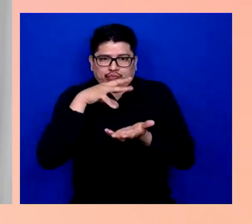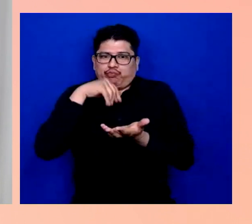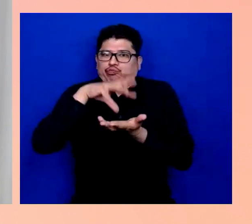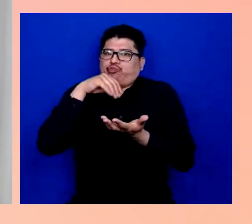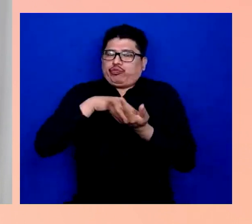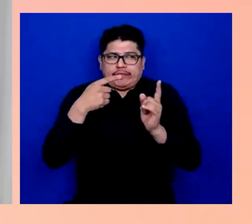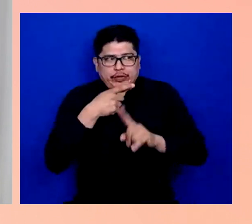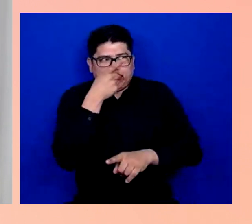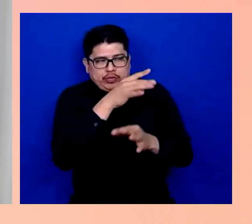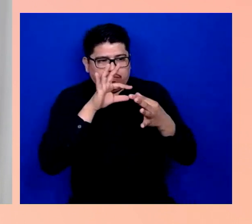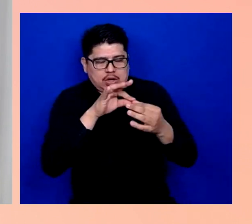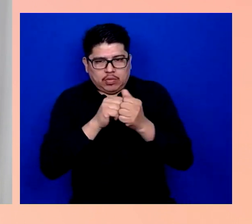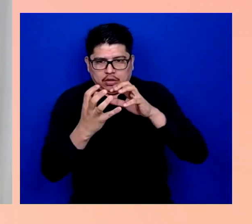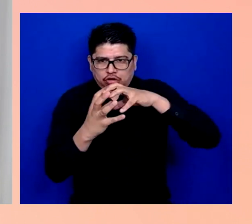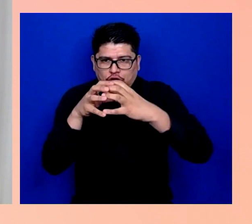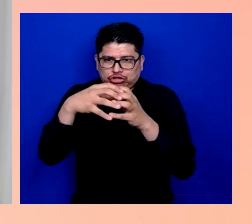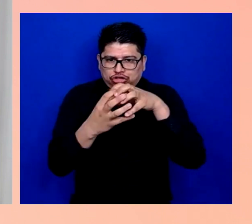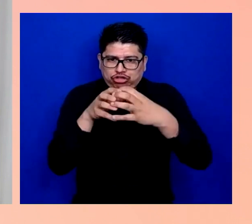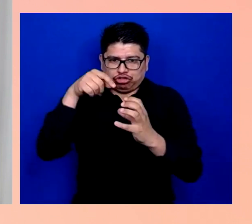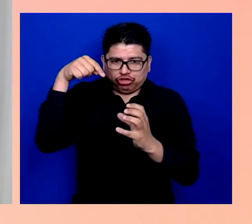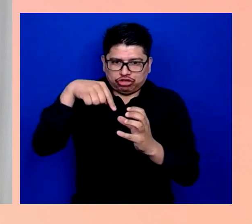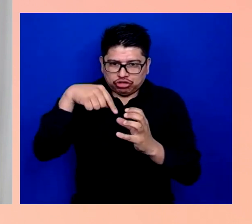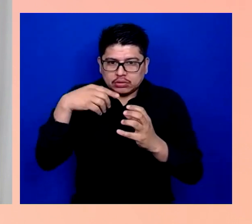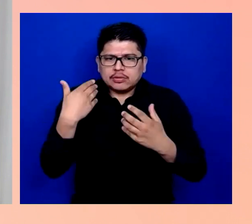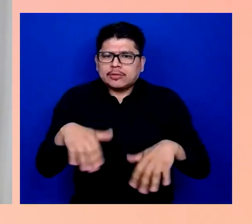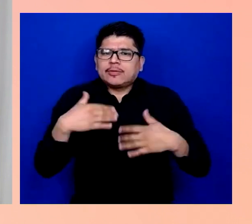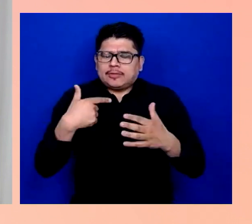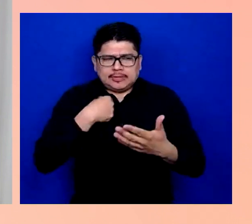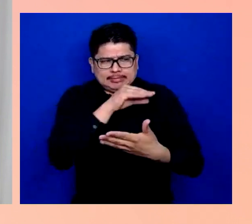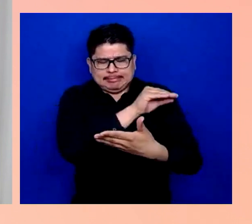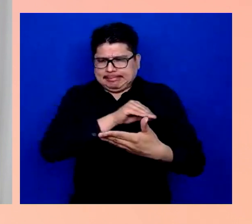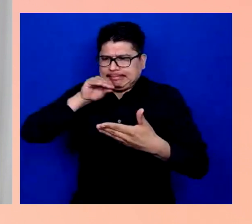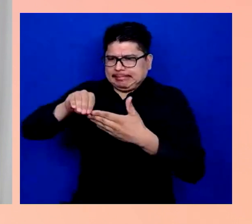the toolkit because I think it's just something that people don't realize and don't know because of